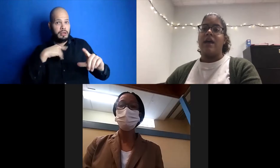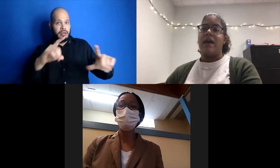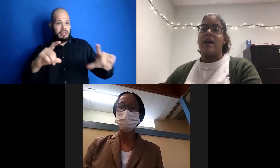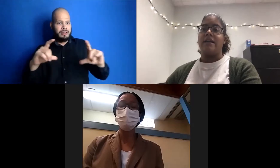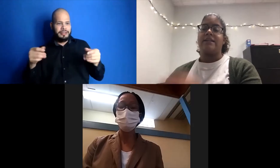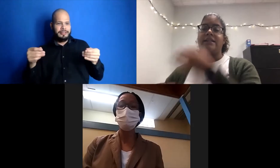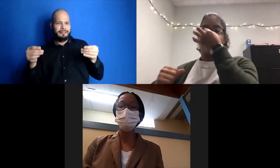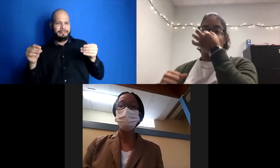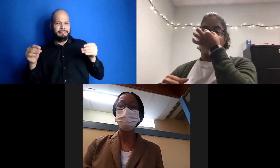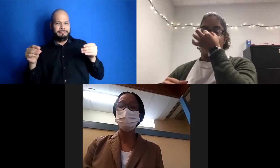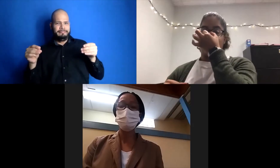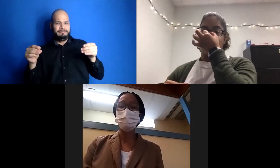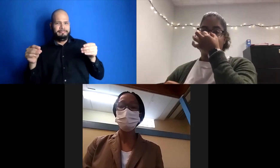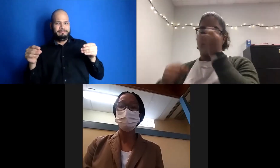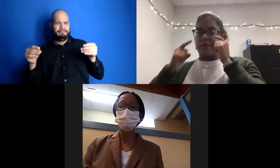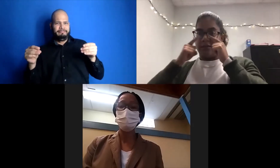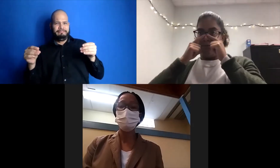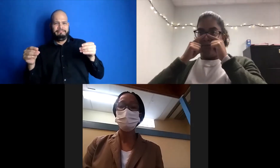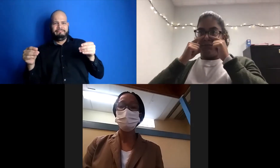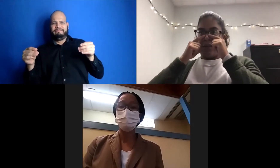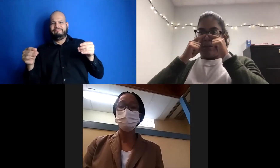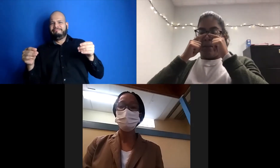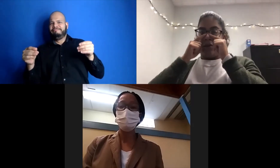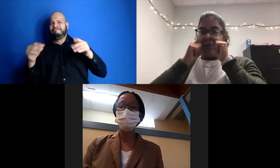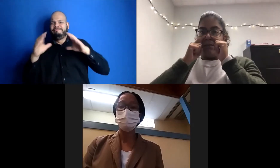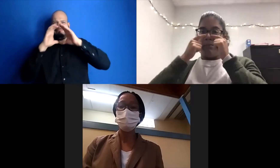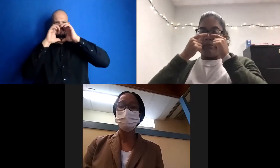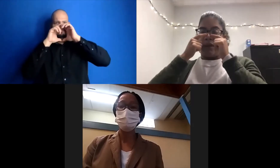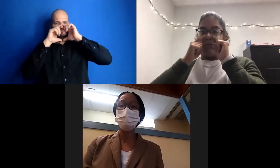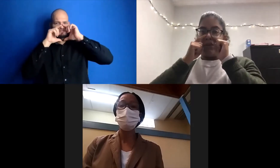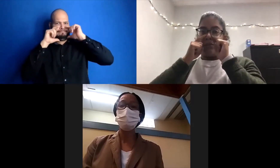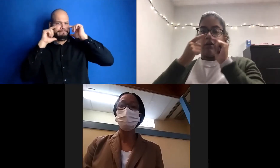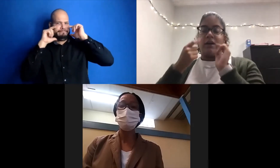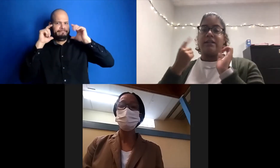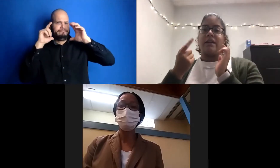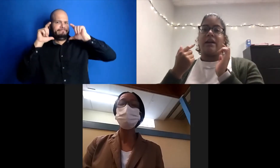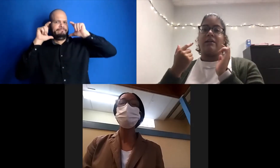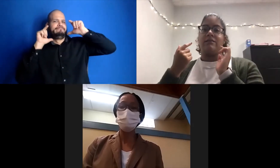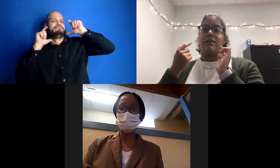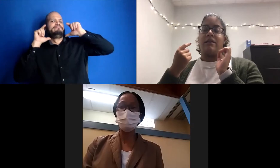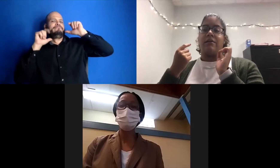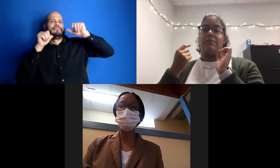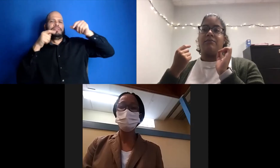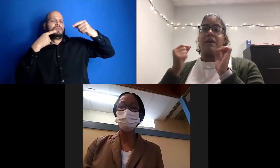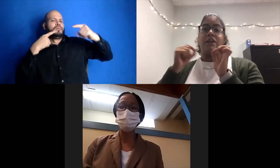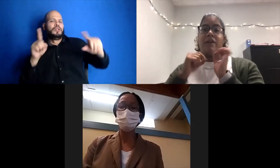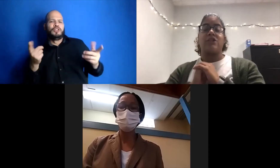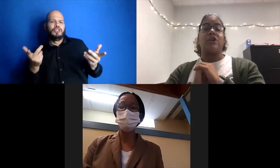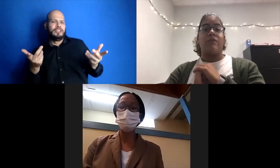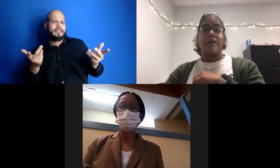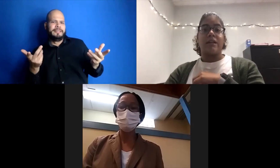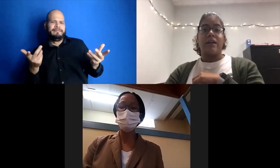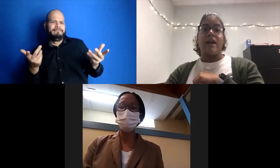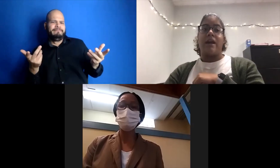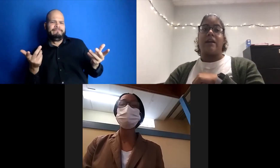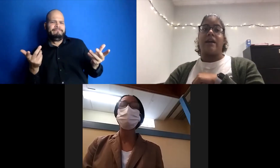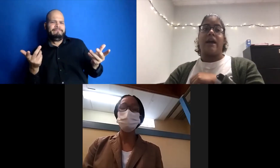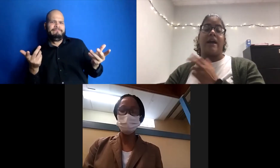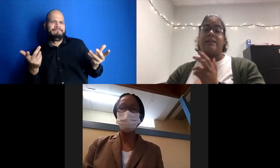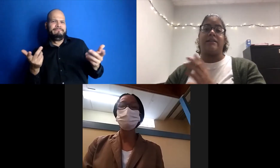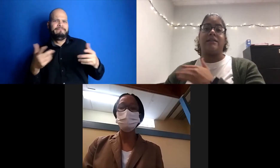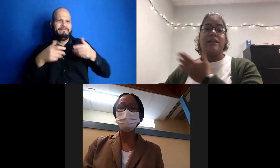and it's not the nose the metal like bridge part is not um manufactured correctly and I had to